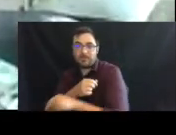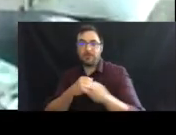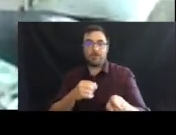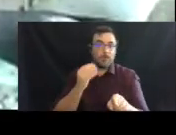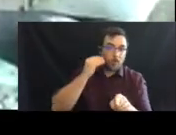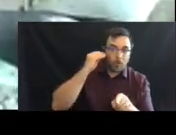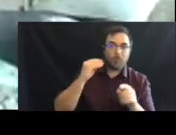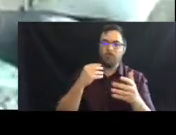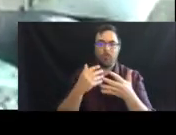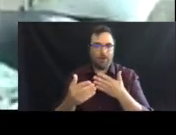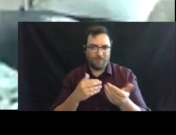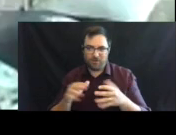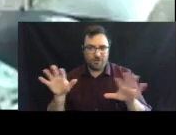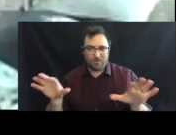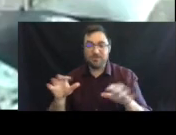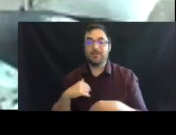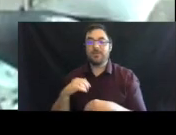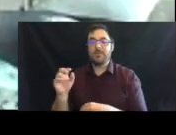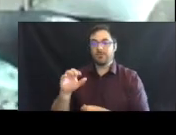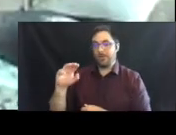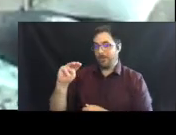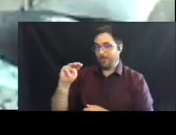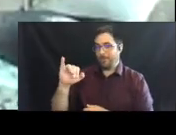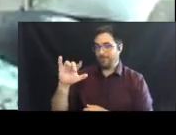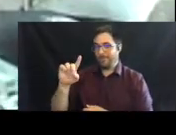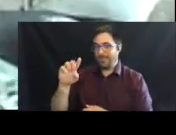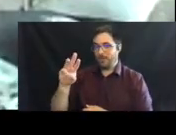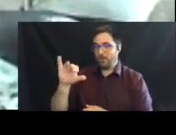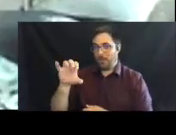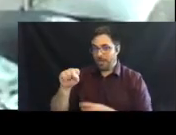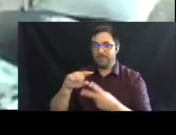physicians and midwives had some responsibility in helping to assure that that happened.